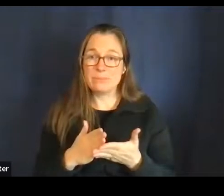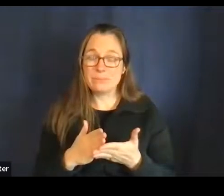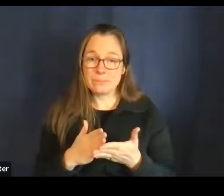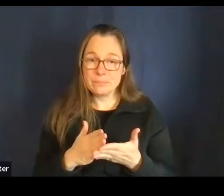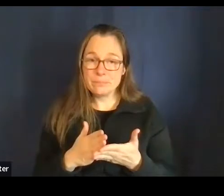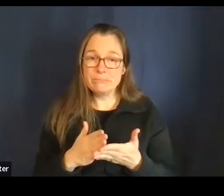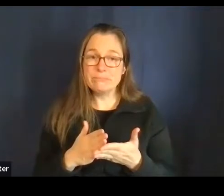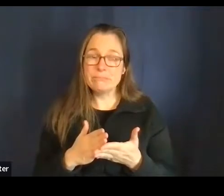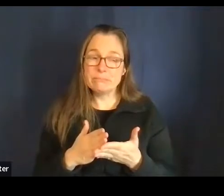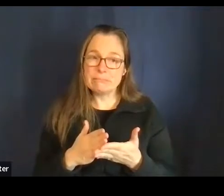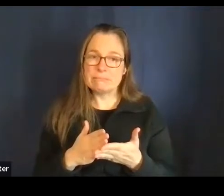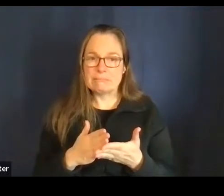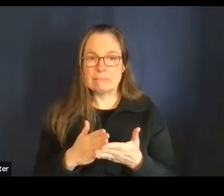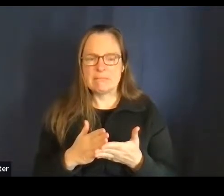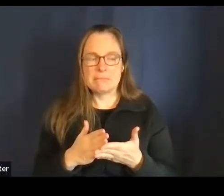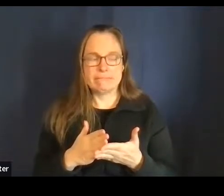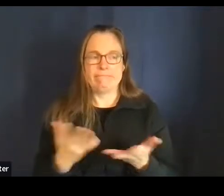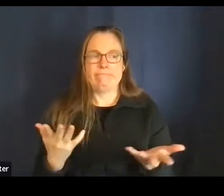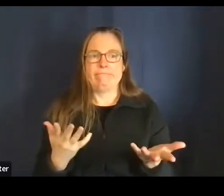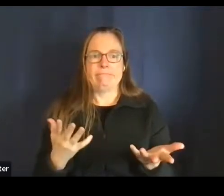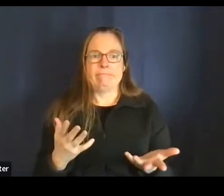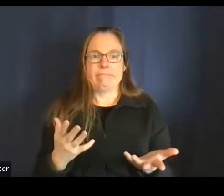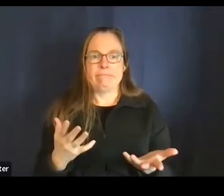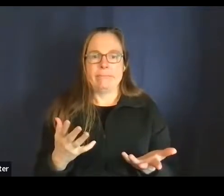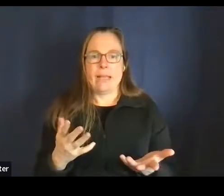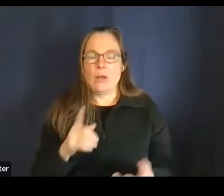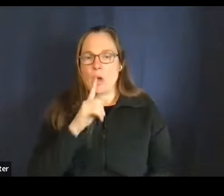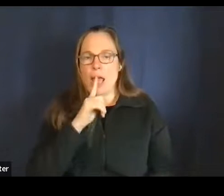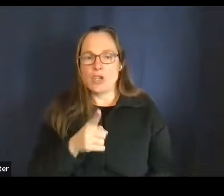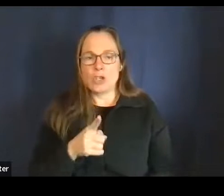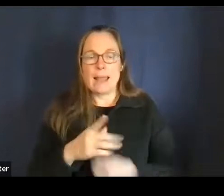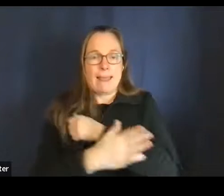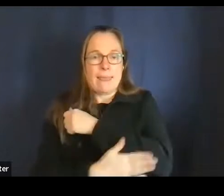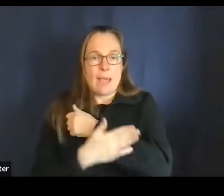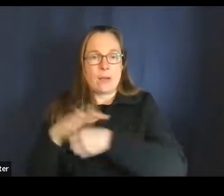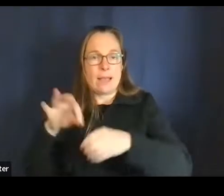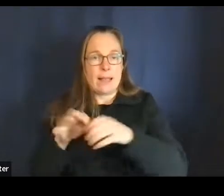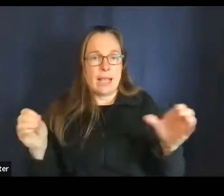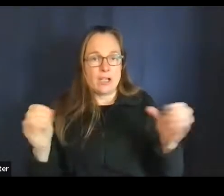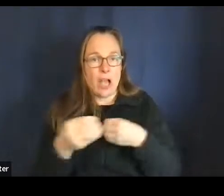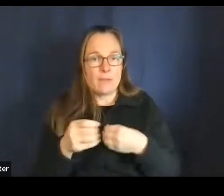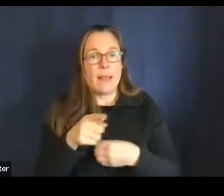it ultimately needs to be implemented by the county elections office, and they're the ones who have to administer this election.